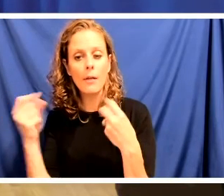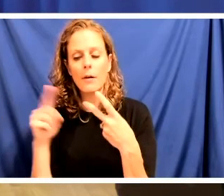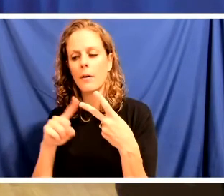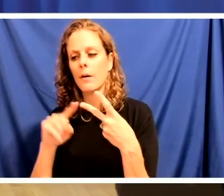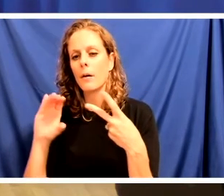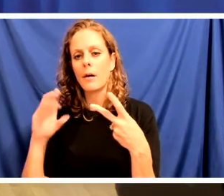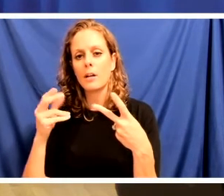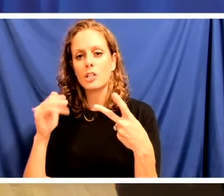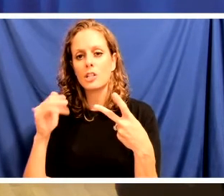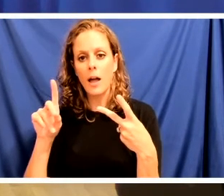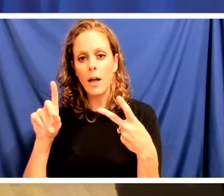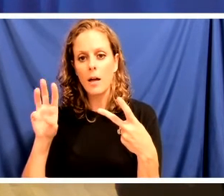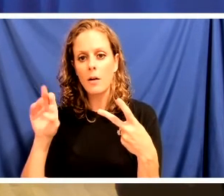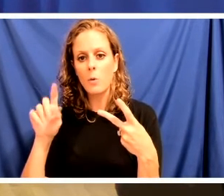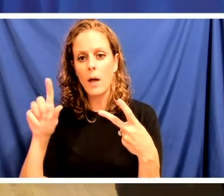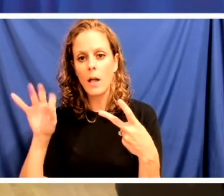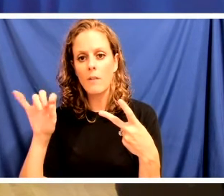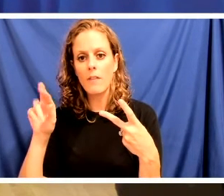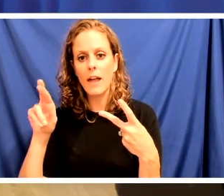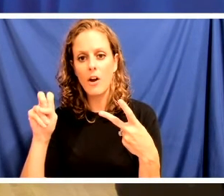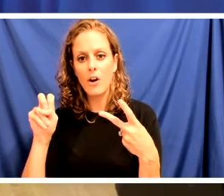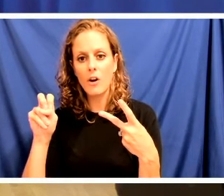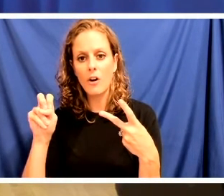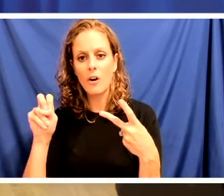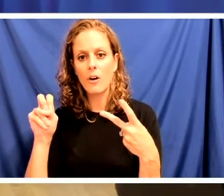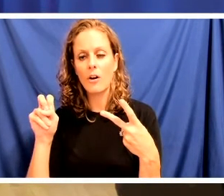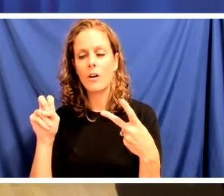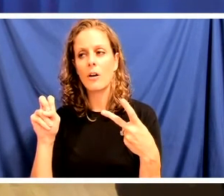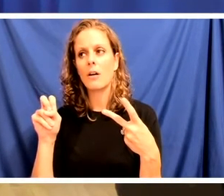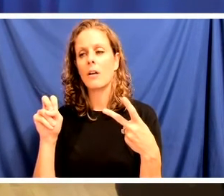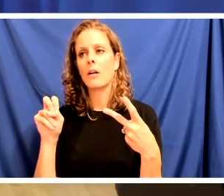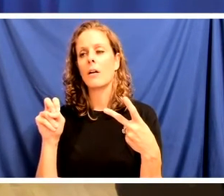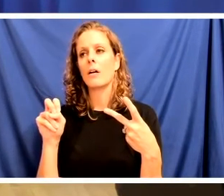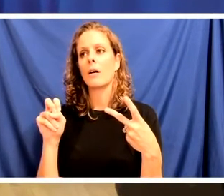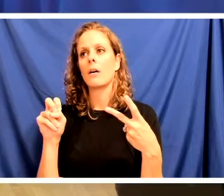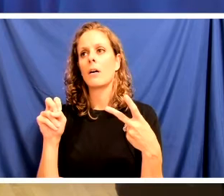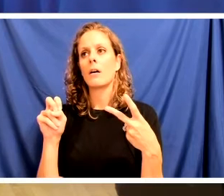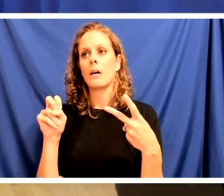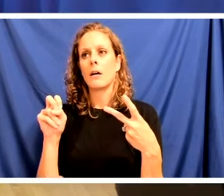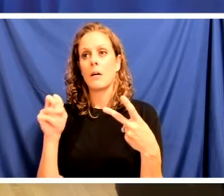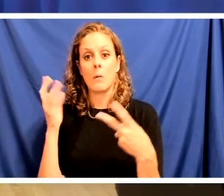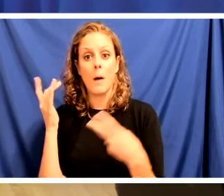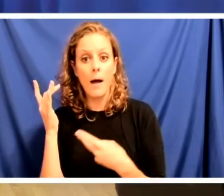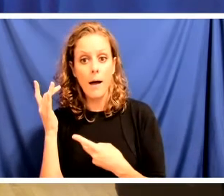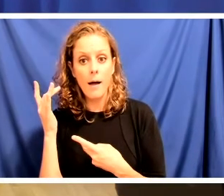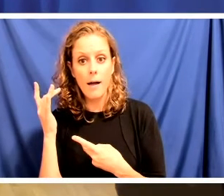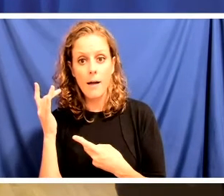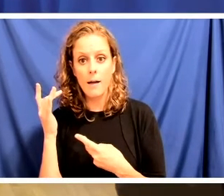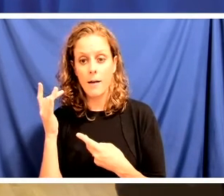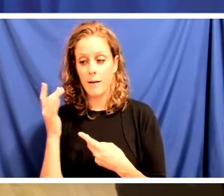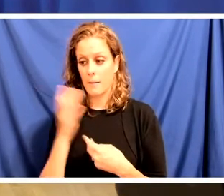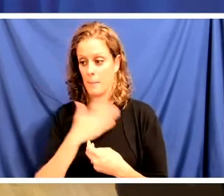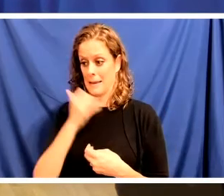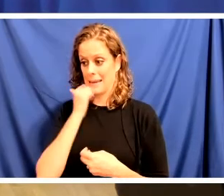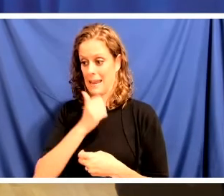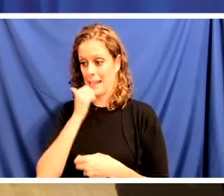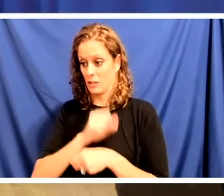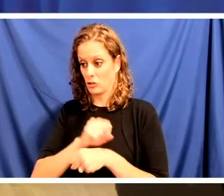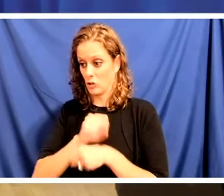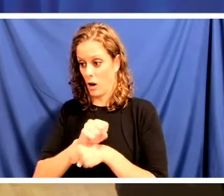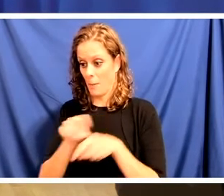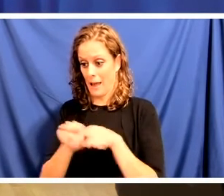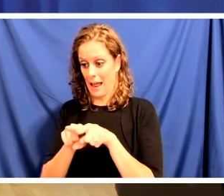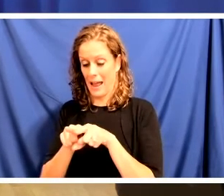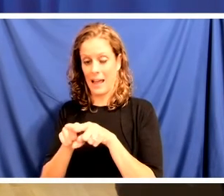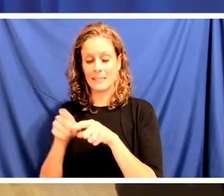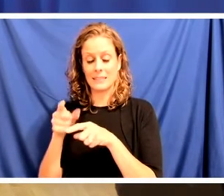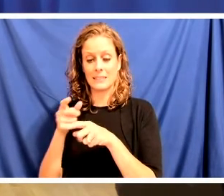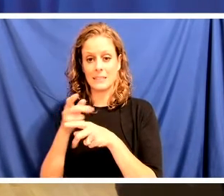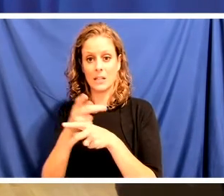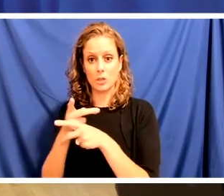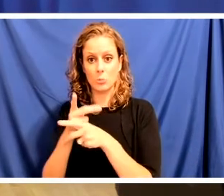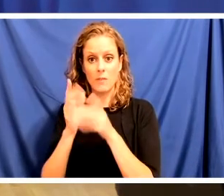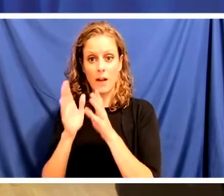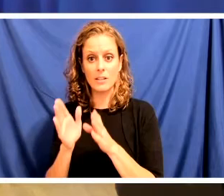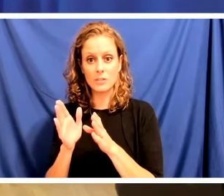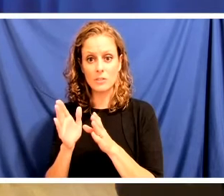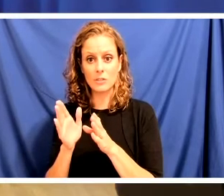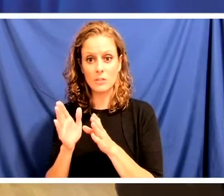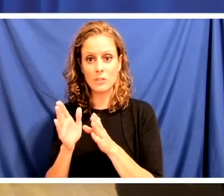SacGov: And that's because, in terms of our daily of service or daily functioning as supervisors that changes dramatically from person to person on our board because of that political geography.